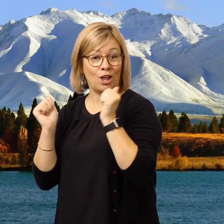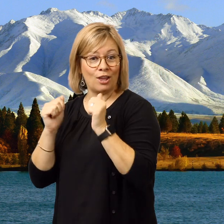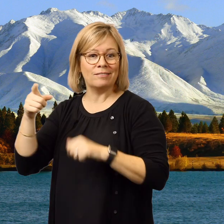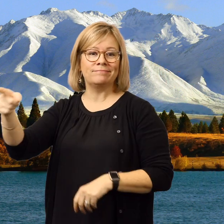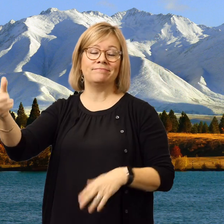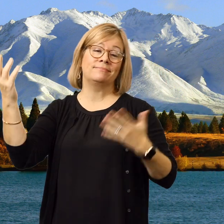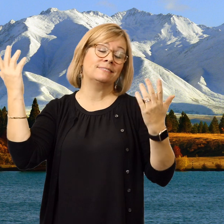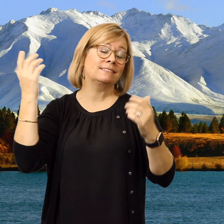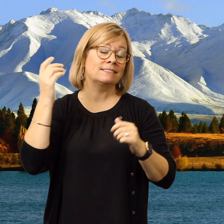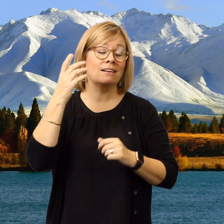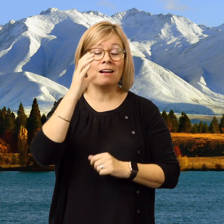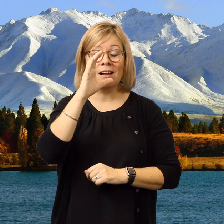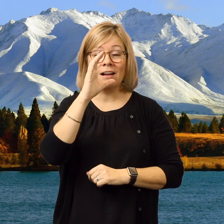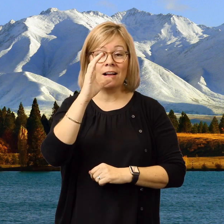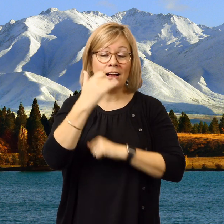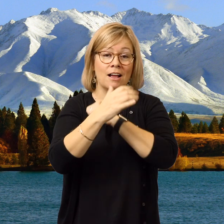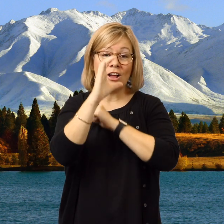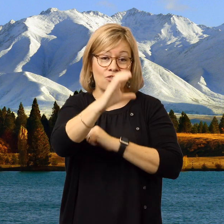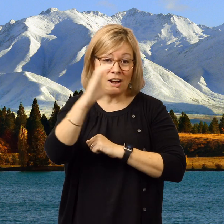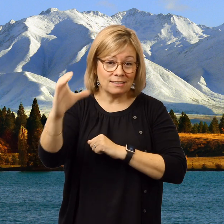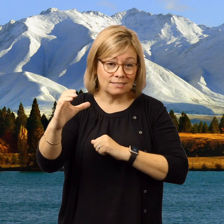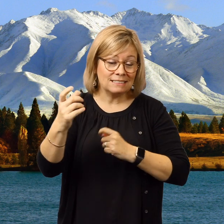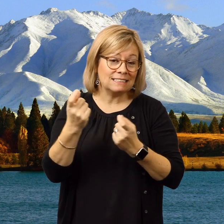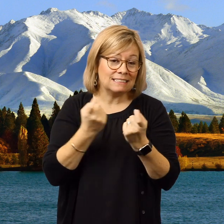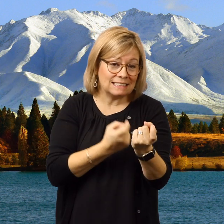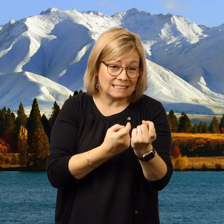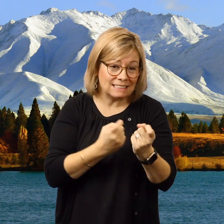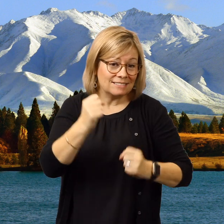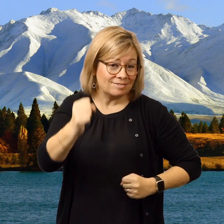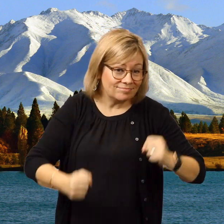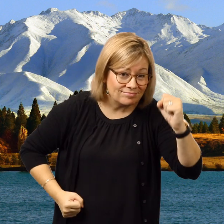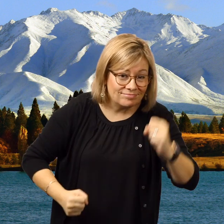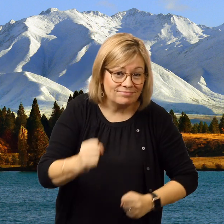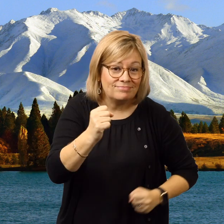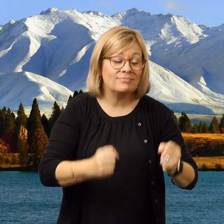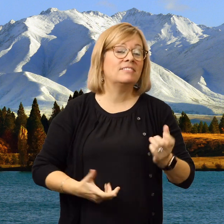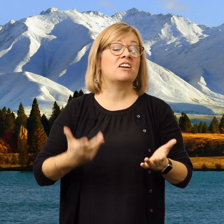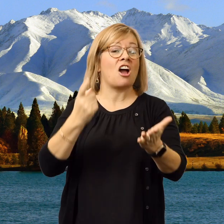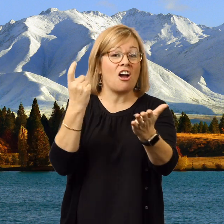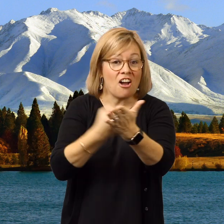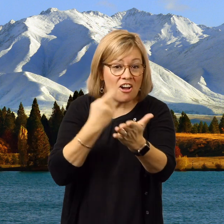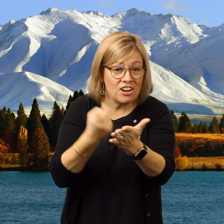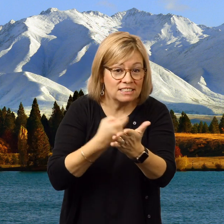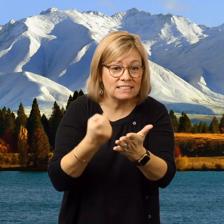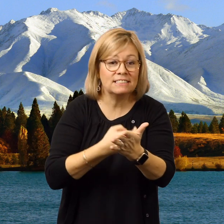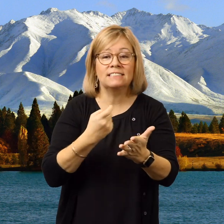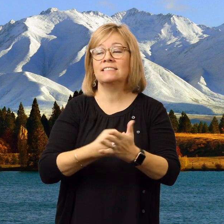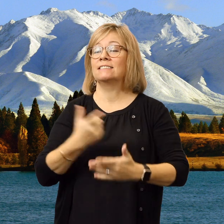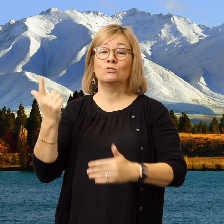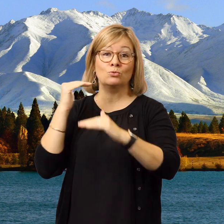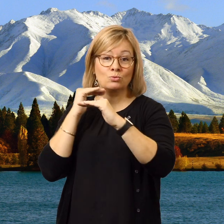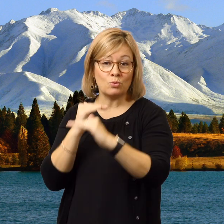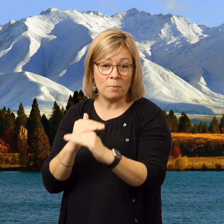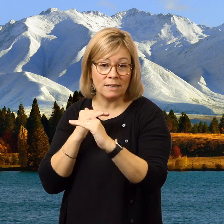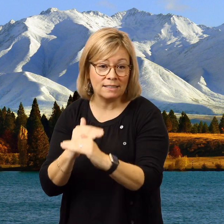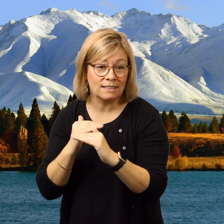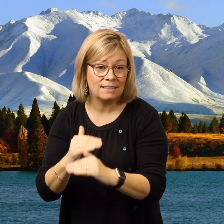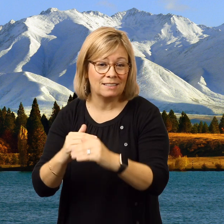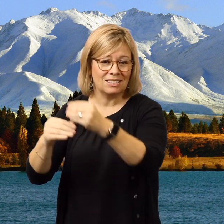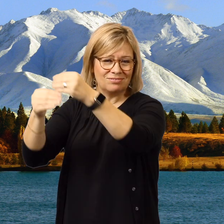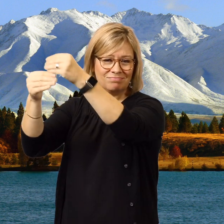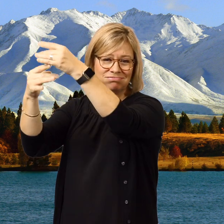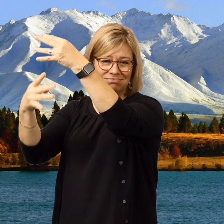Games have cross-country skiing, ice hockey, snowboarding, and other winter